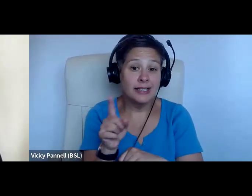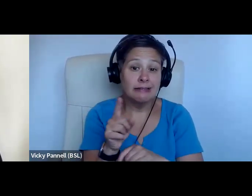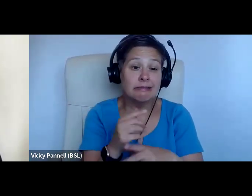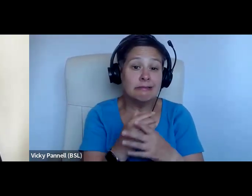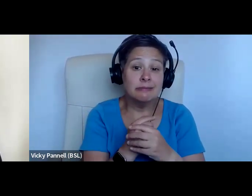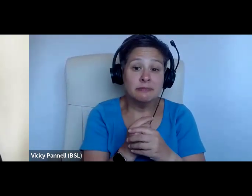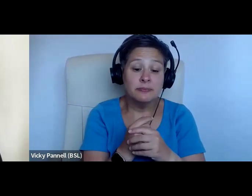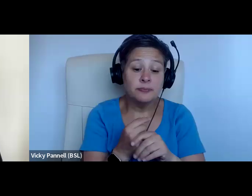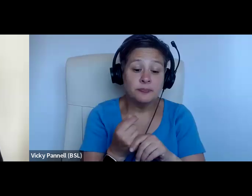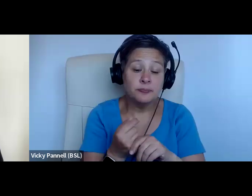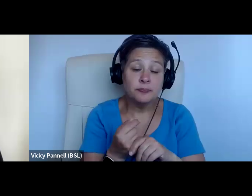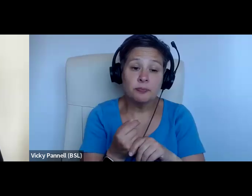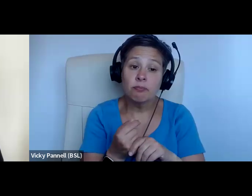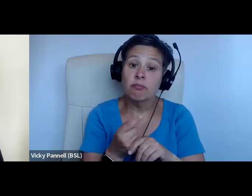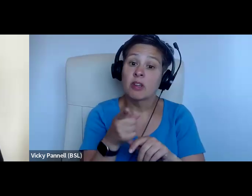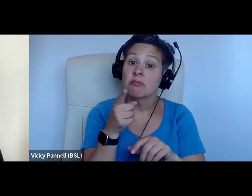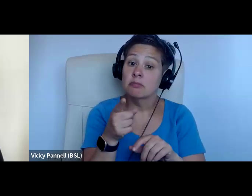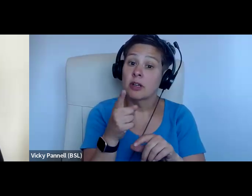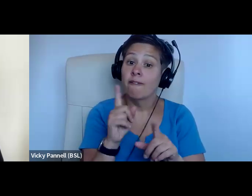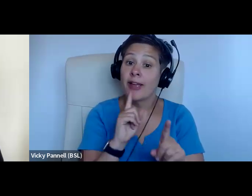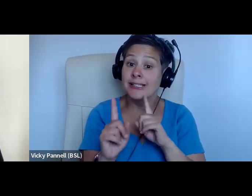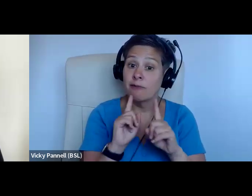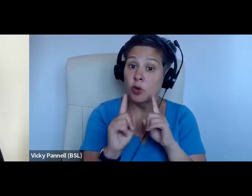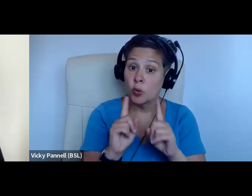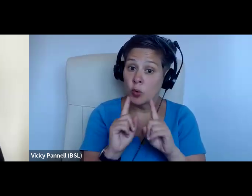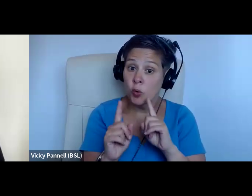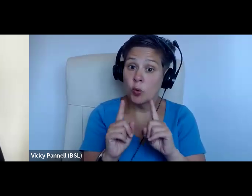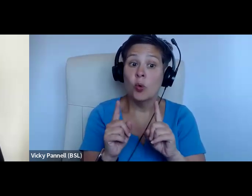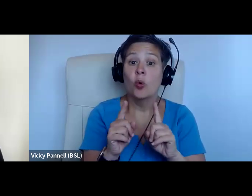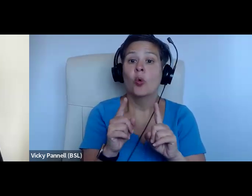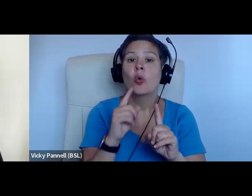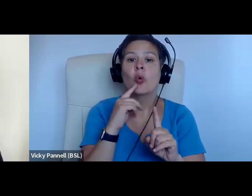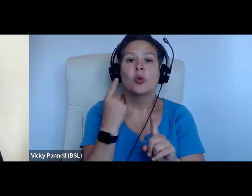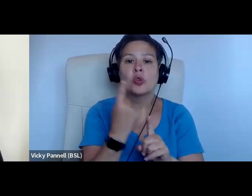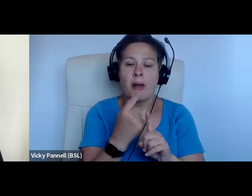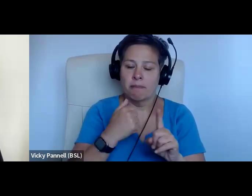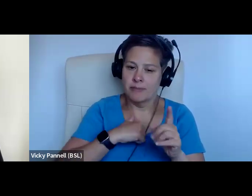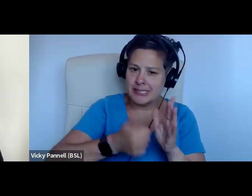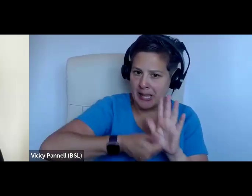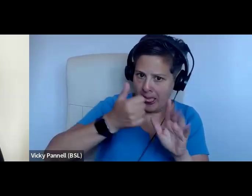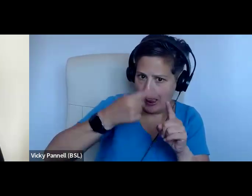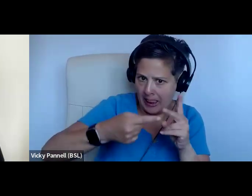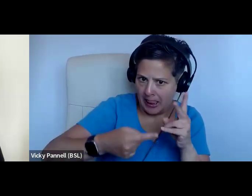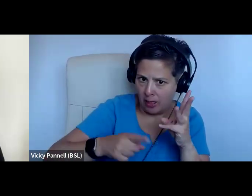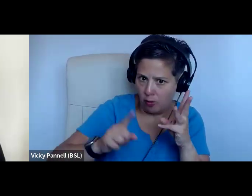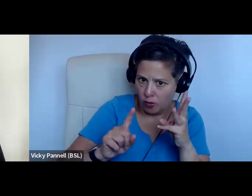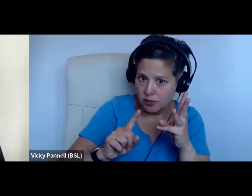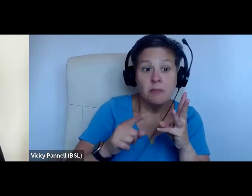and experience, you can demonstrate it to some extent by talking about the subject itself and actually expressing an opinion about it. You probably don't wanna